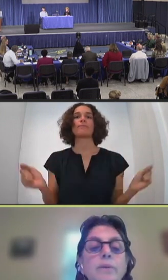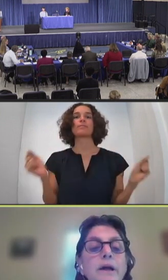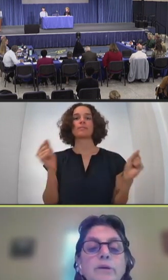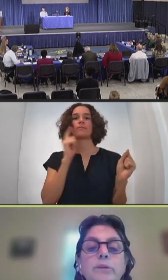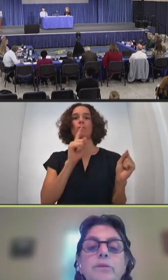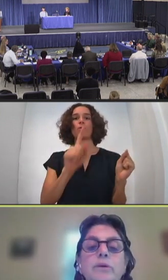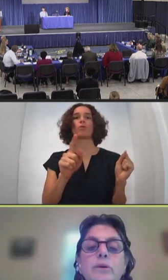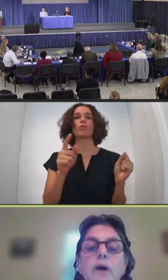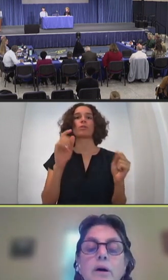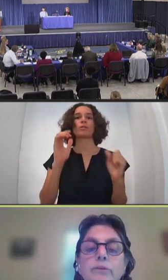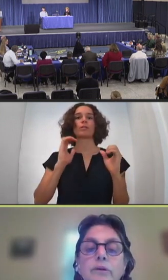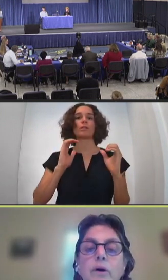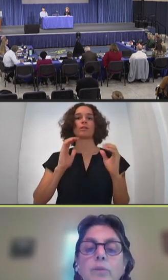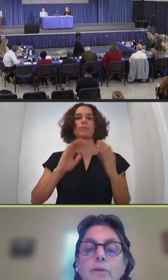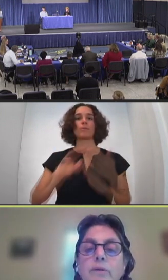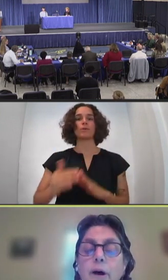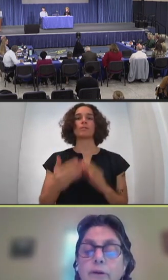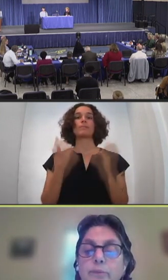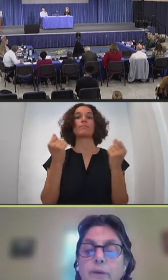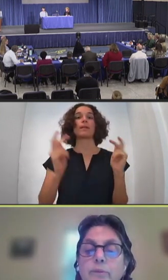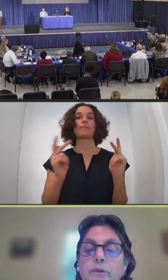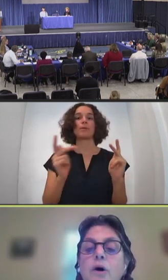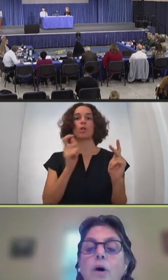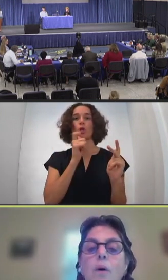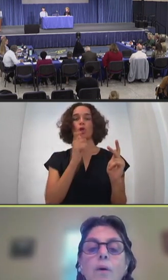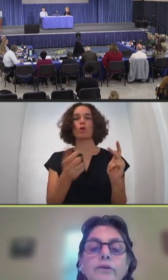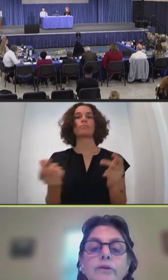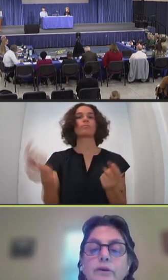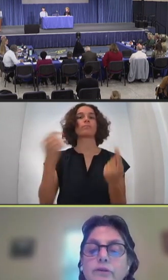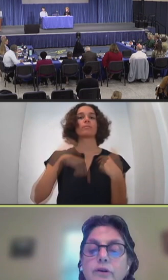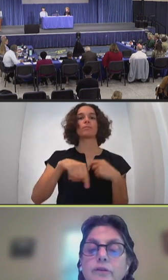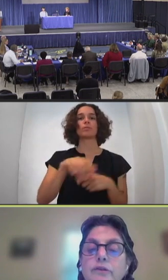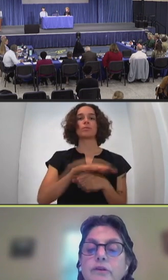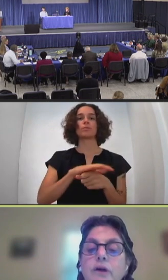many people who come to local public health departments or to their services